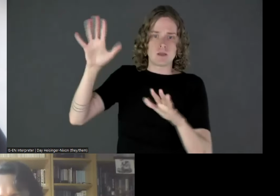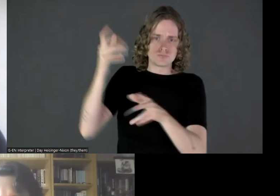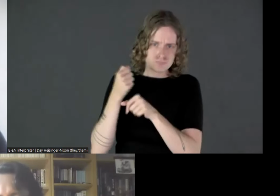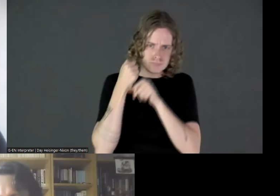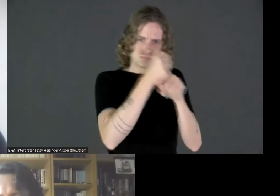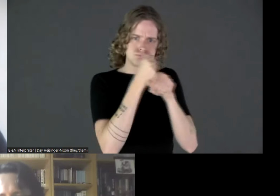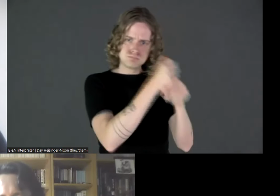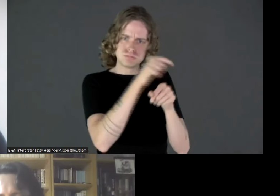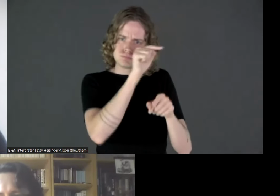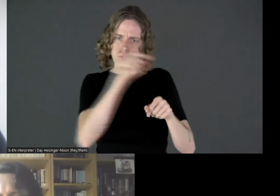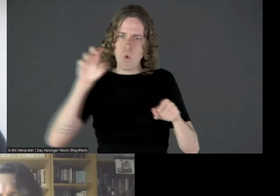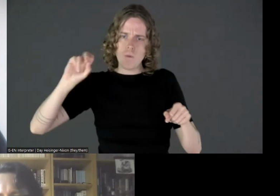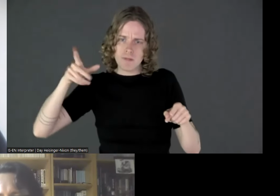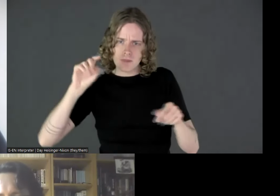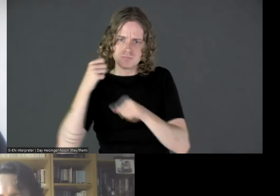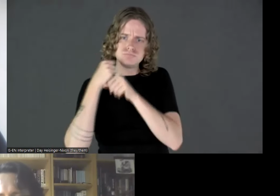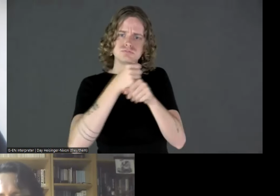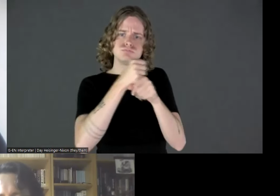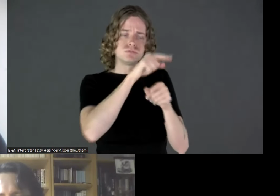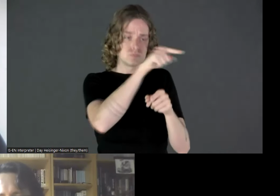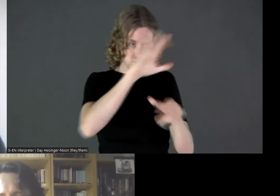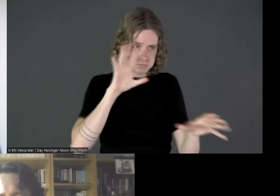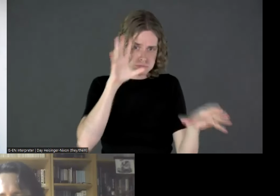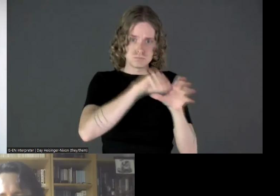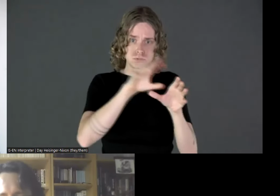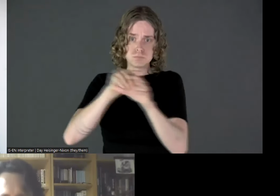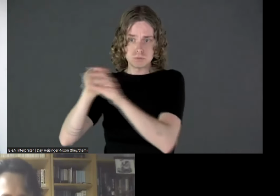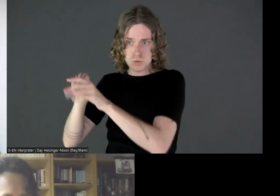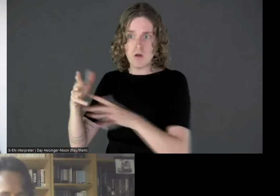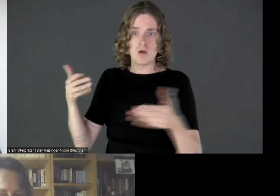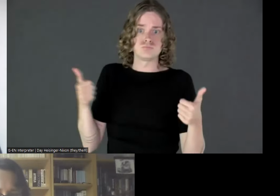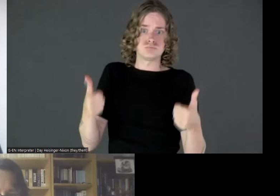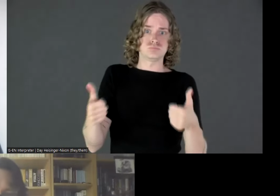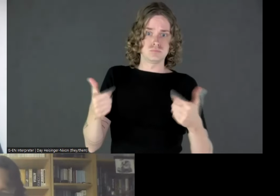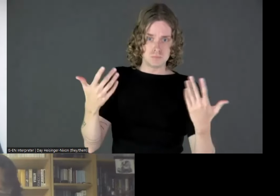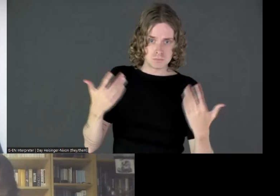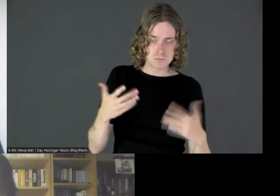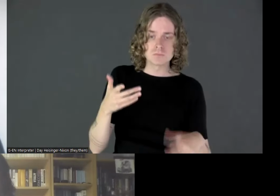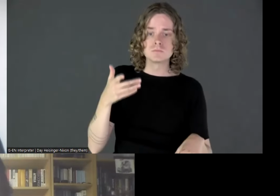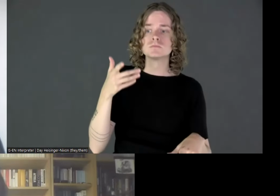in the ones where there is some (chuckling) some of the mechanisms in place.